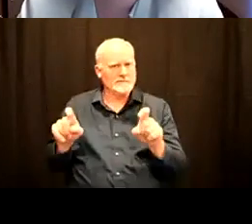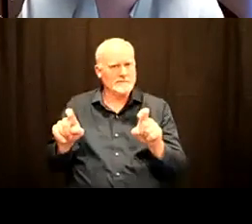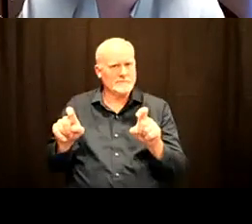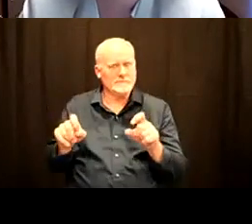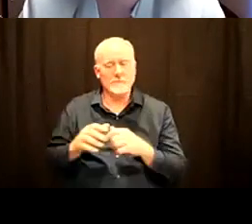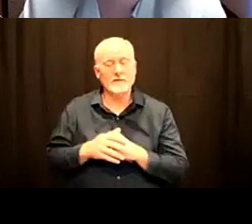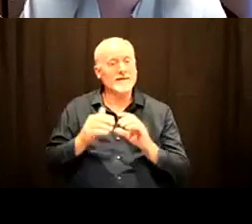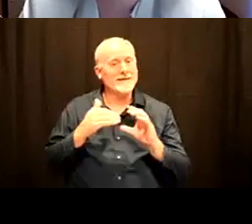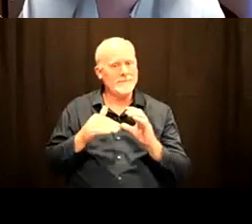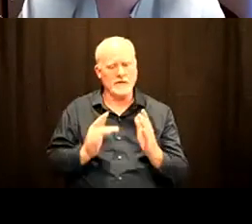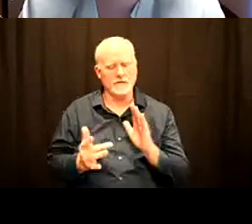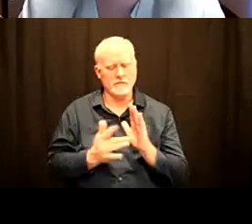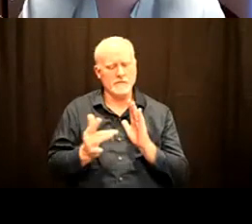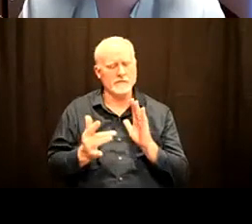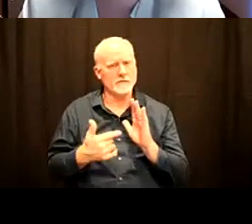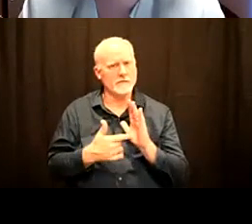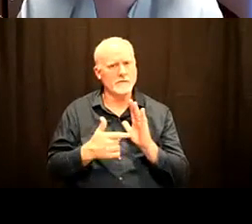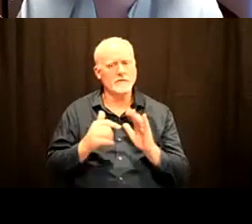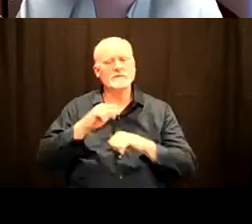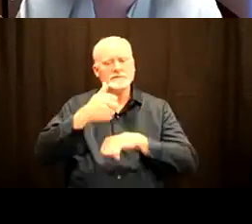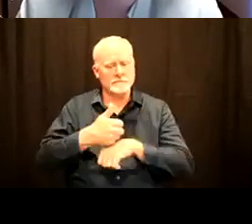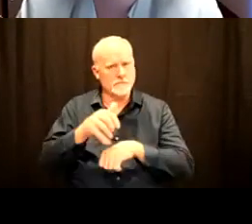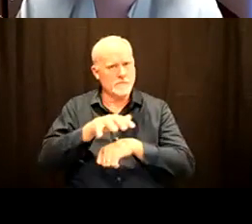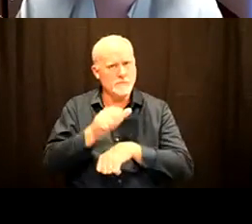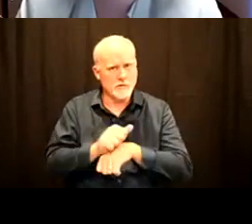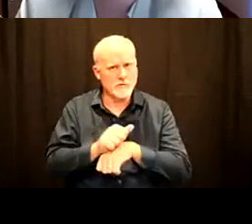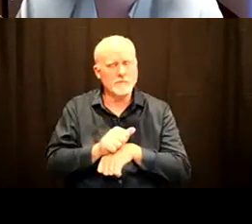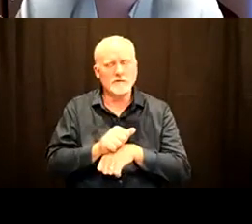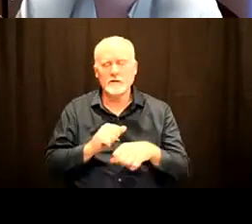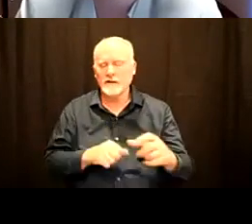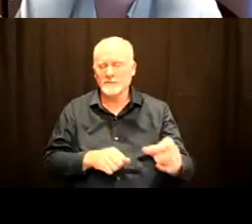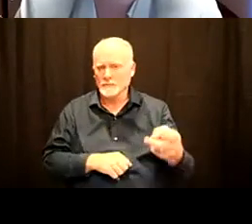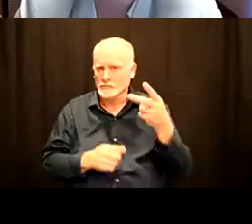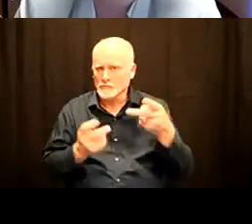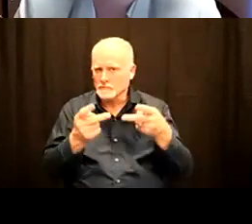the link you need to set up an appointment for testing at one of two designated campus locations